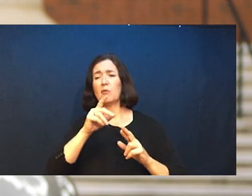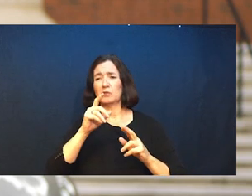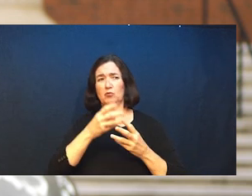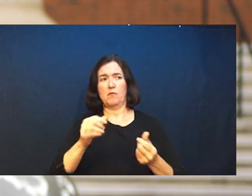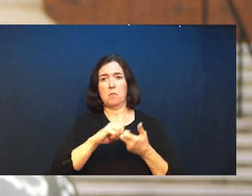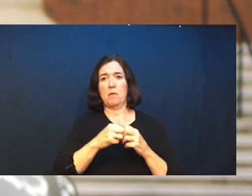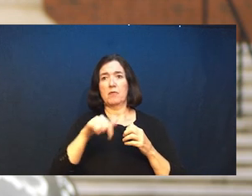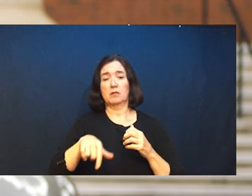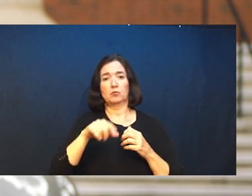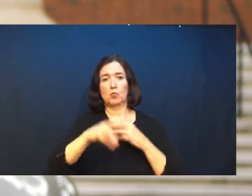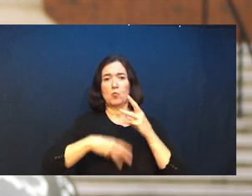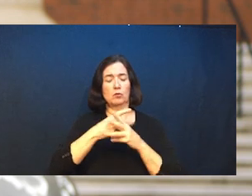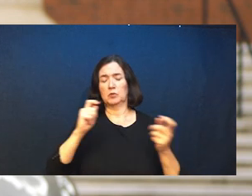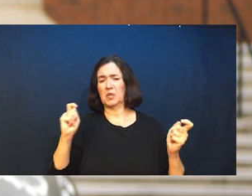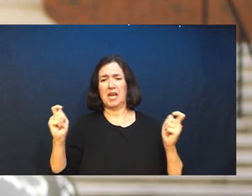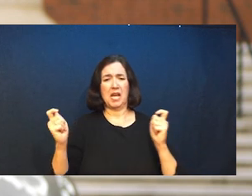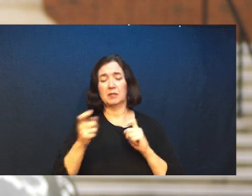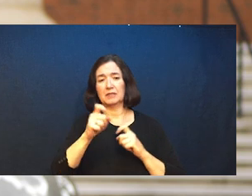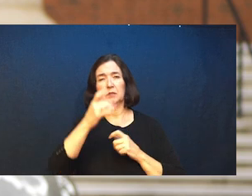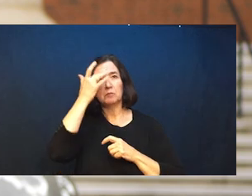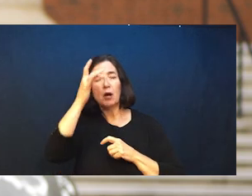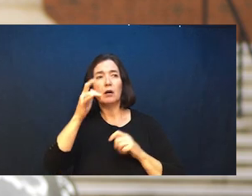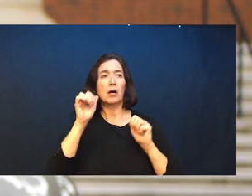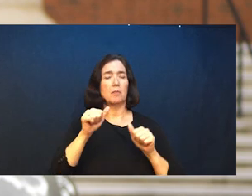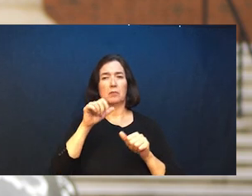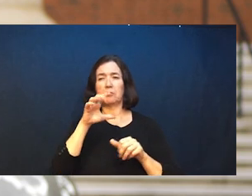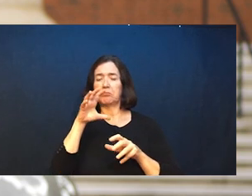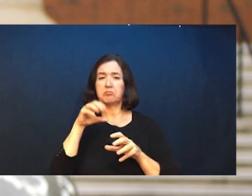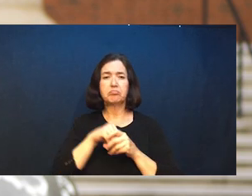we need smart, capable, engaged citizens with advanced skills.